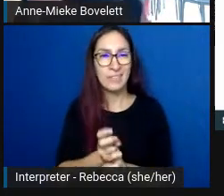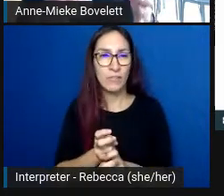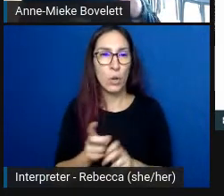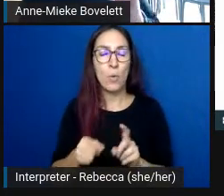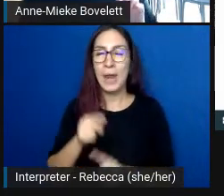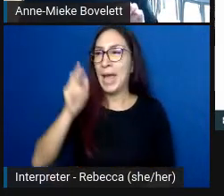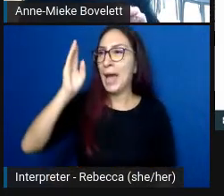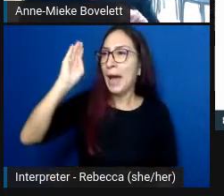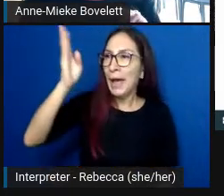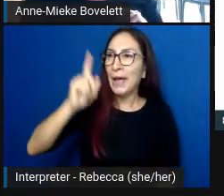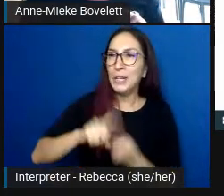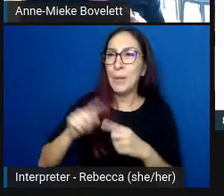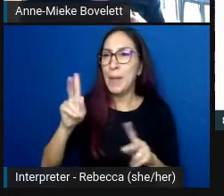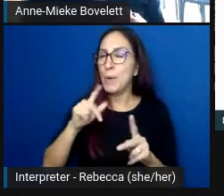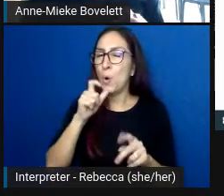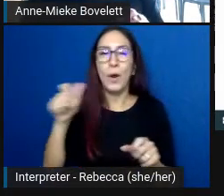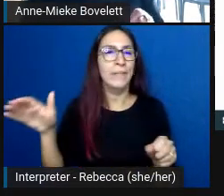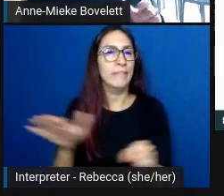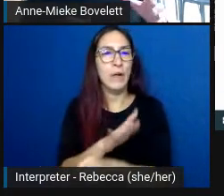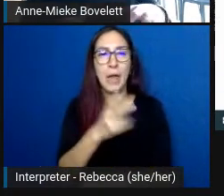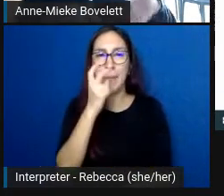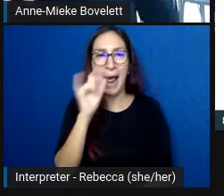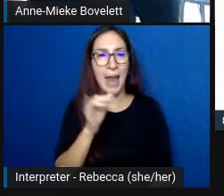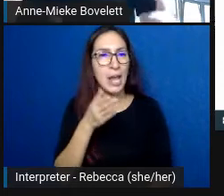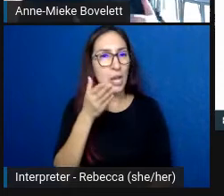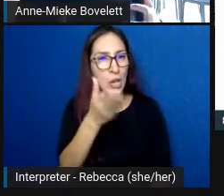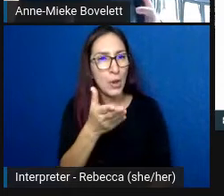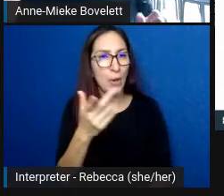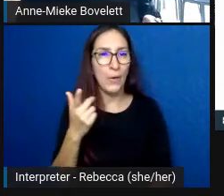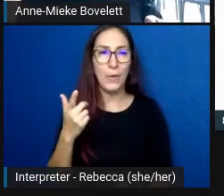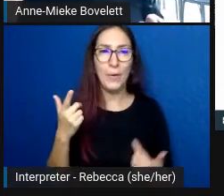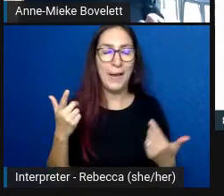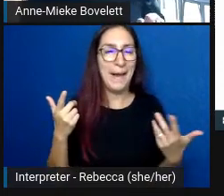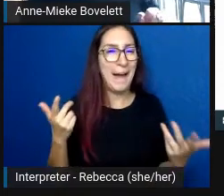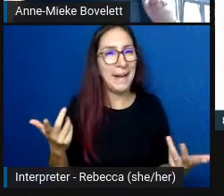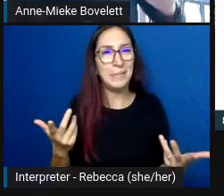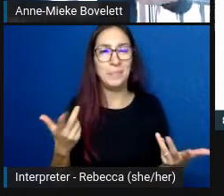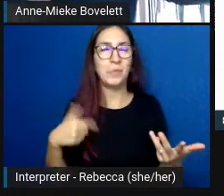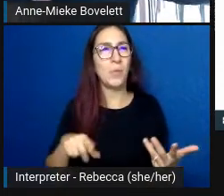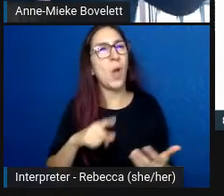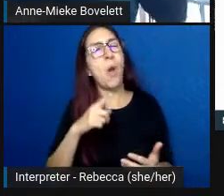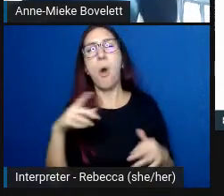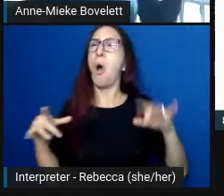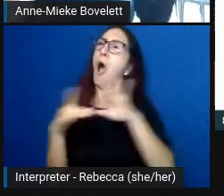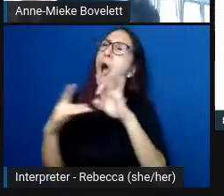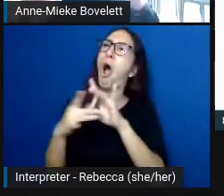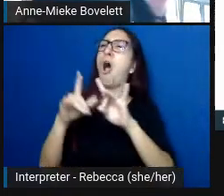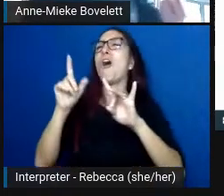who are fully blind like you are because we're talking about, you have to make it visually attractive.